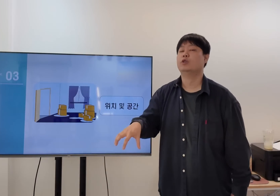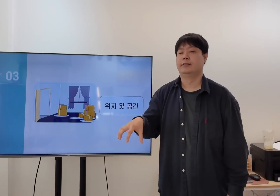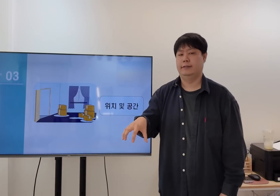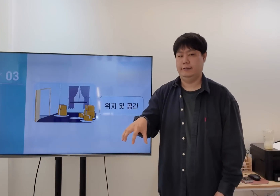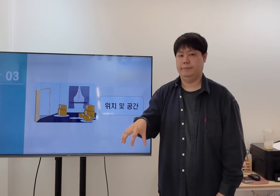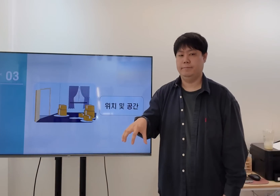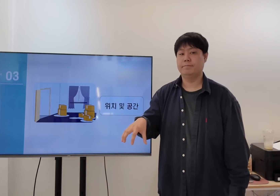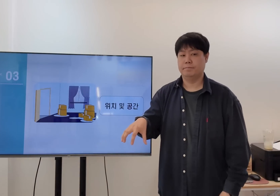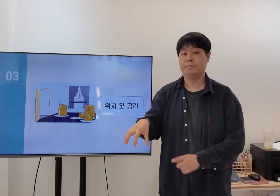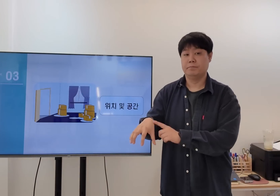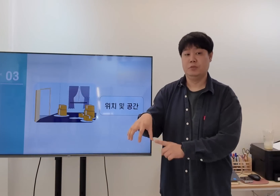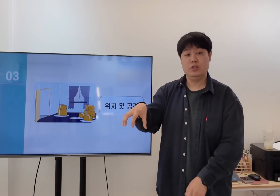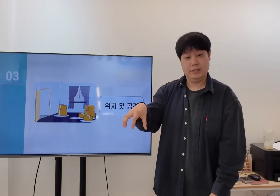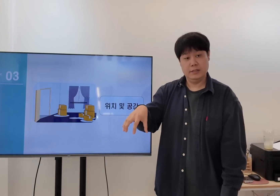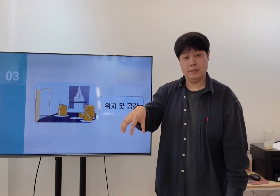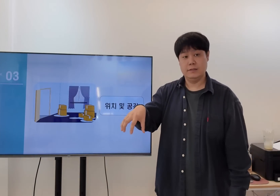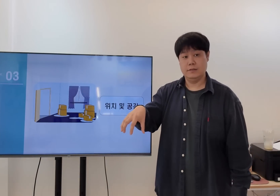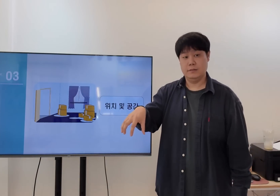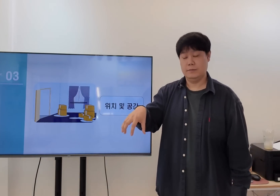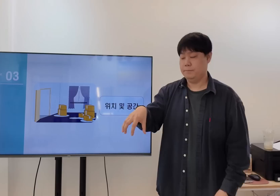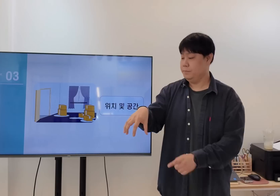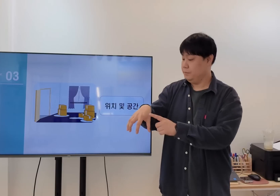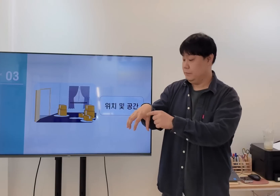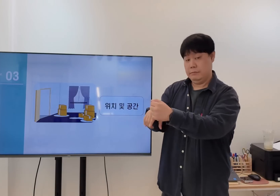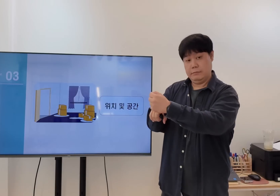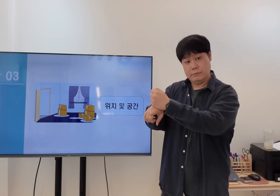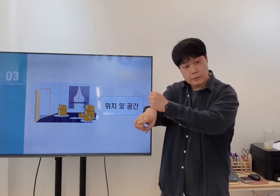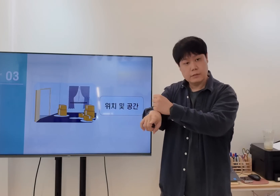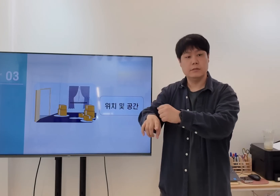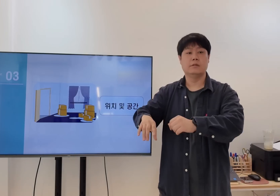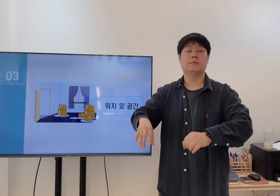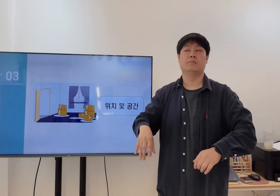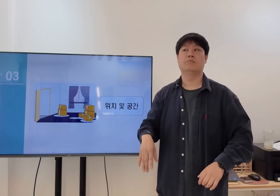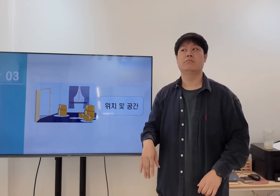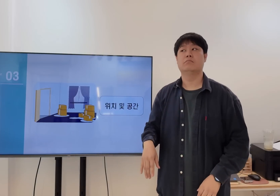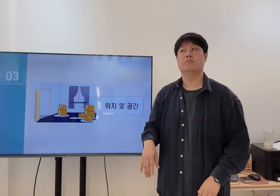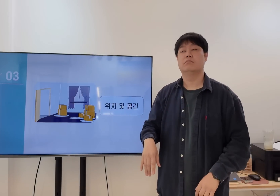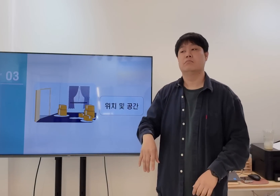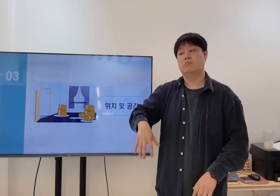make it about this high. The meaning of the position is: